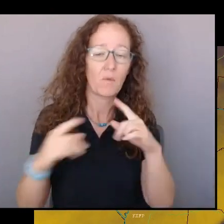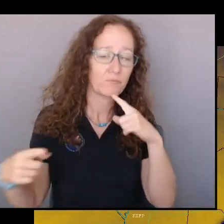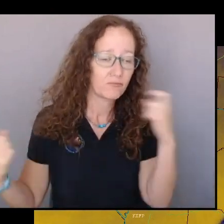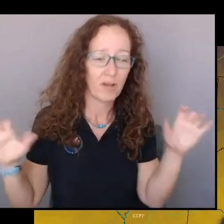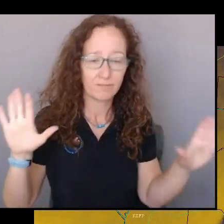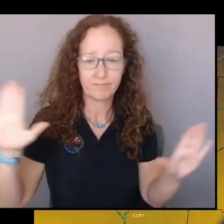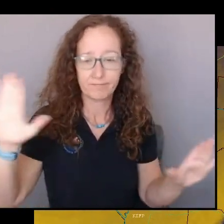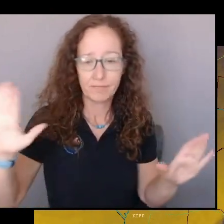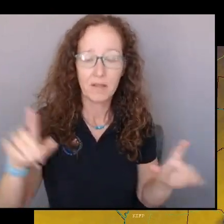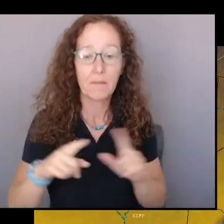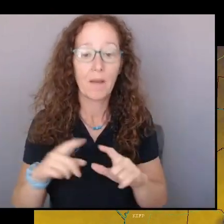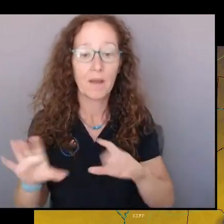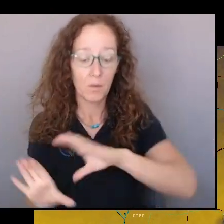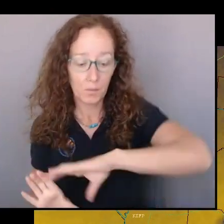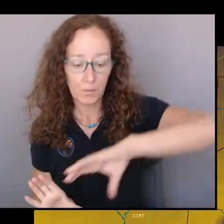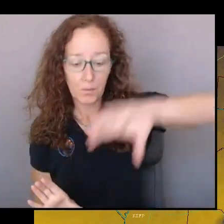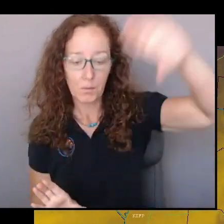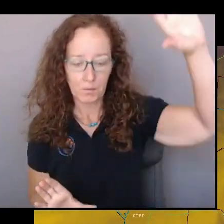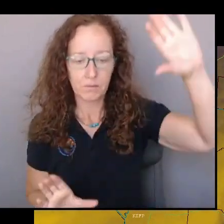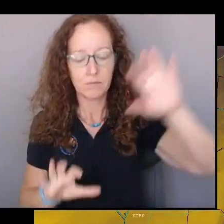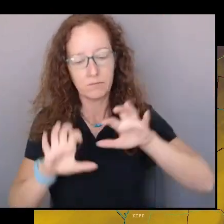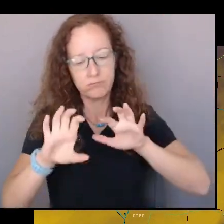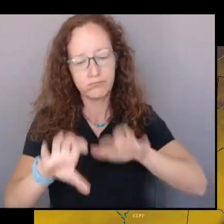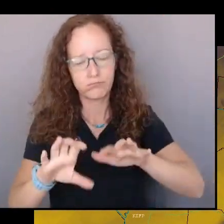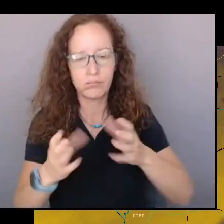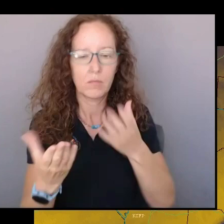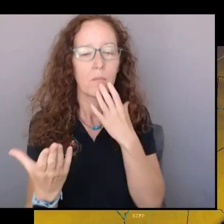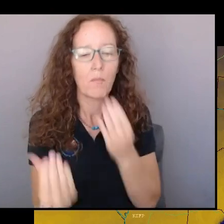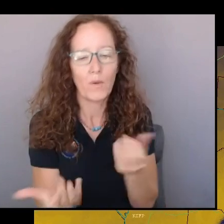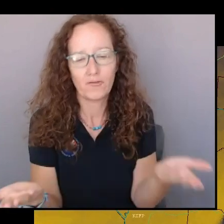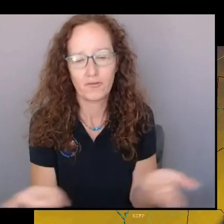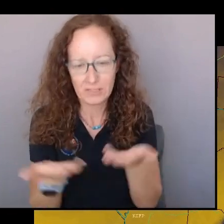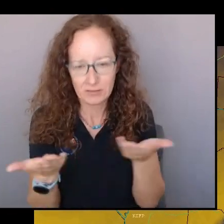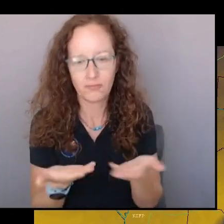will continue to feed us higher humidities and those chances of